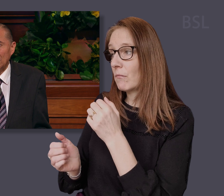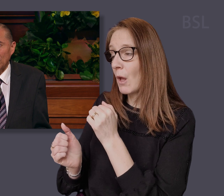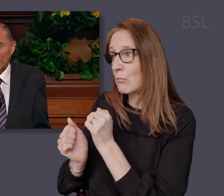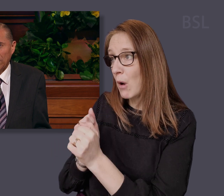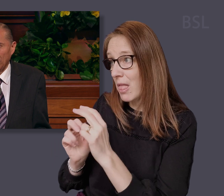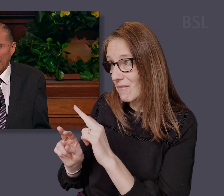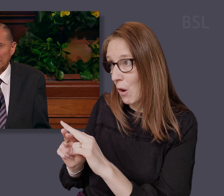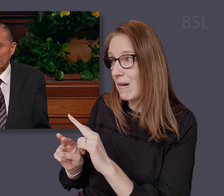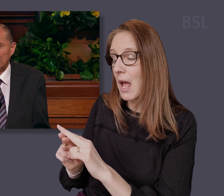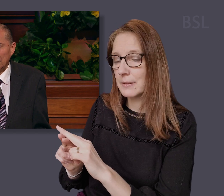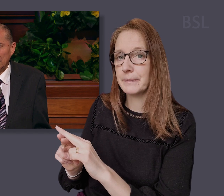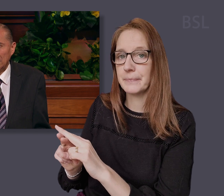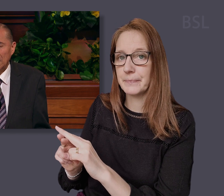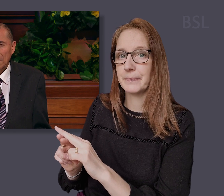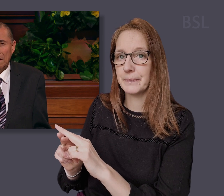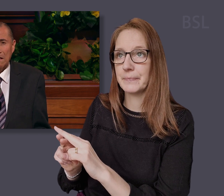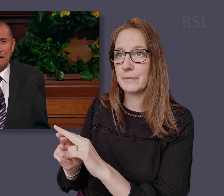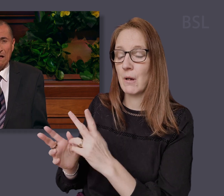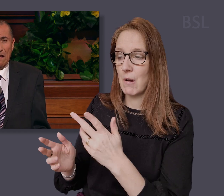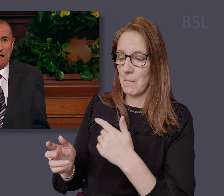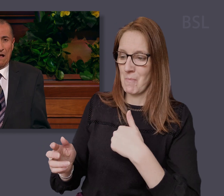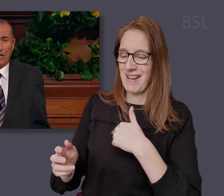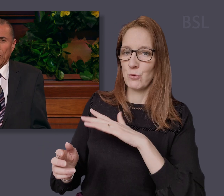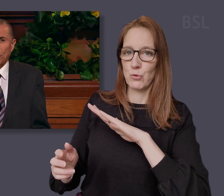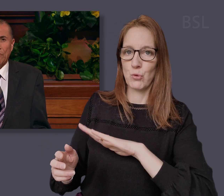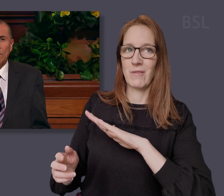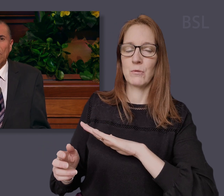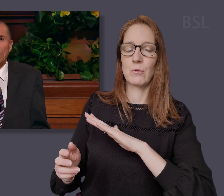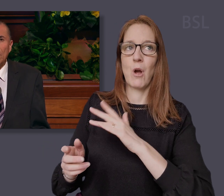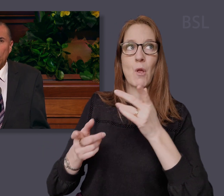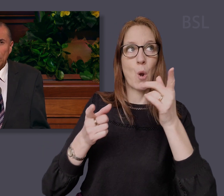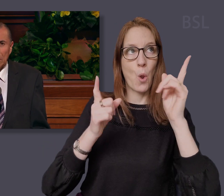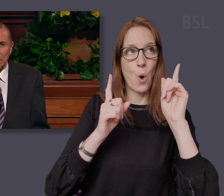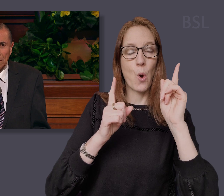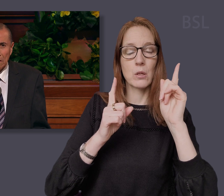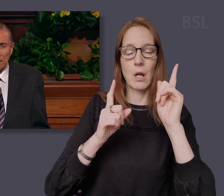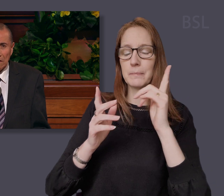“Brother Florian, as a servant of the Lord,